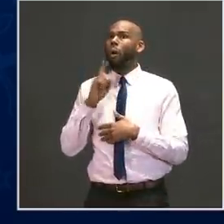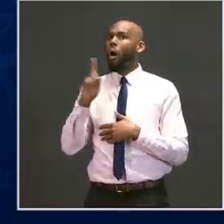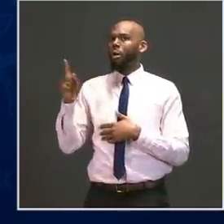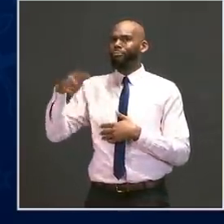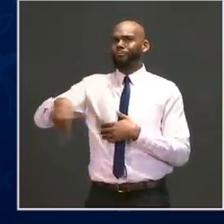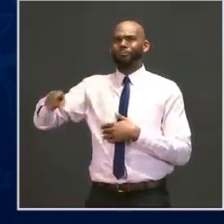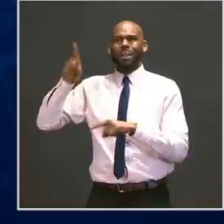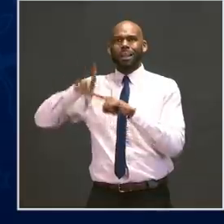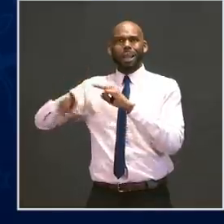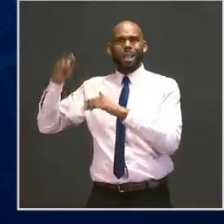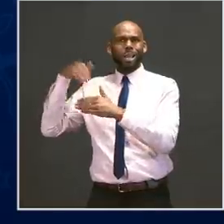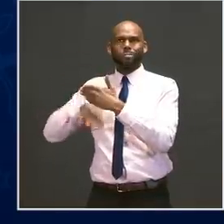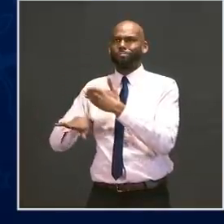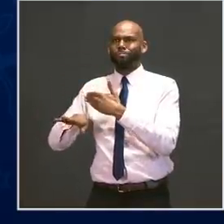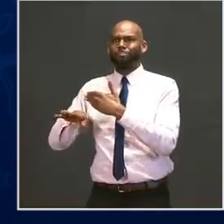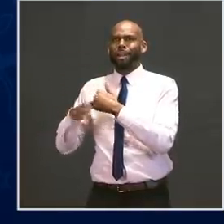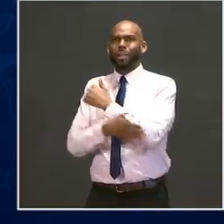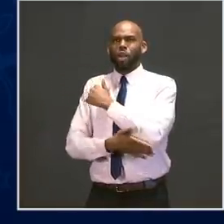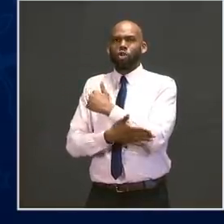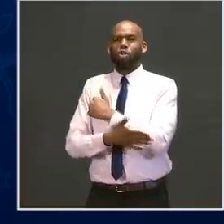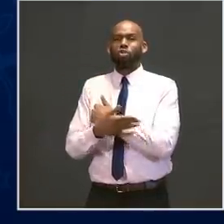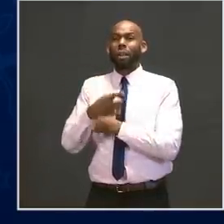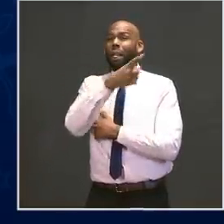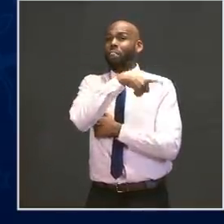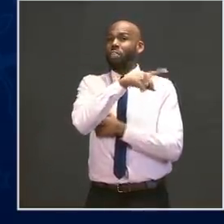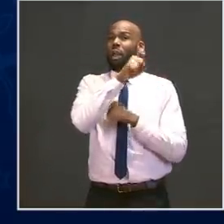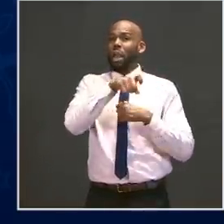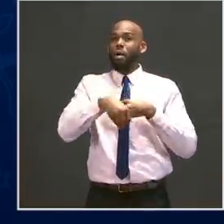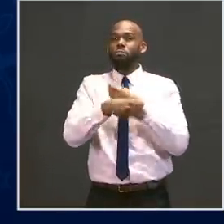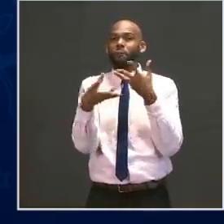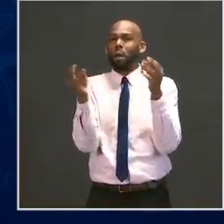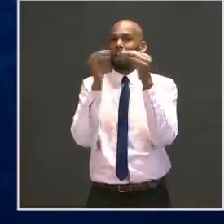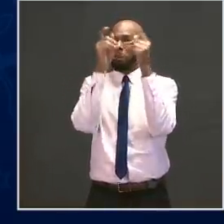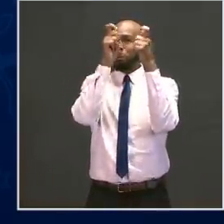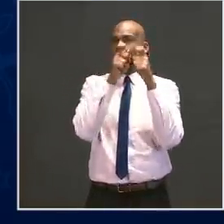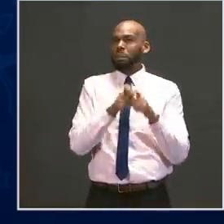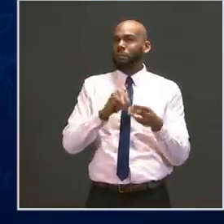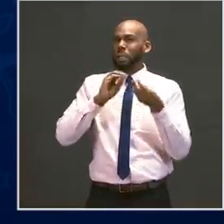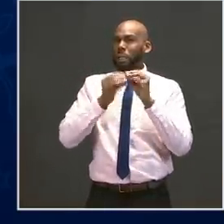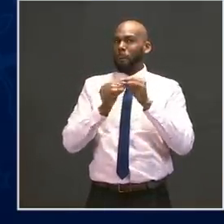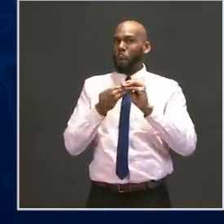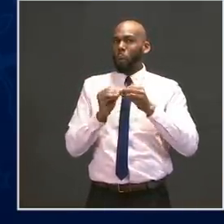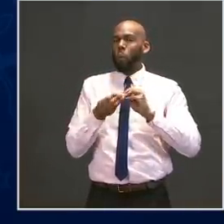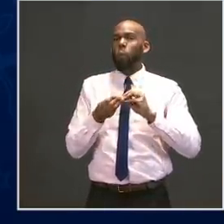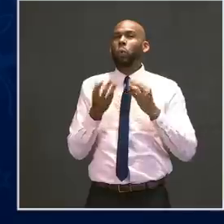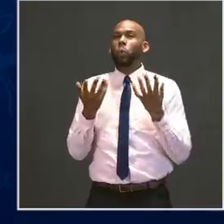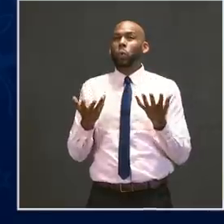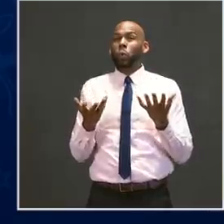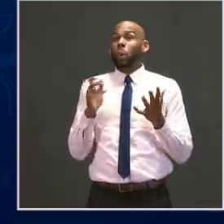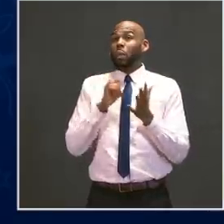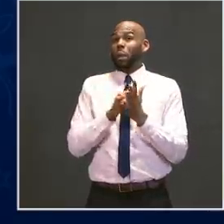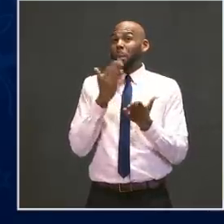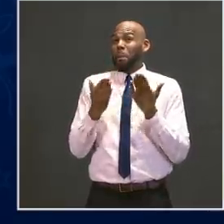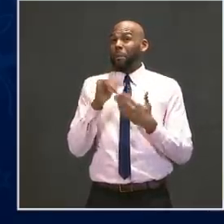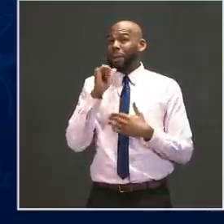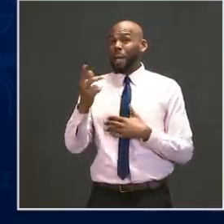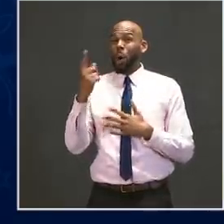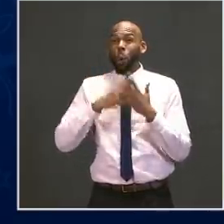They can give you more specific numbers on that. And that is not, I guess, what you're perhaps seeing if you're looking at a portion of the border,